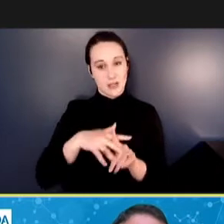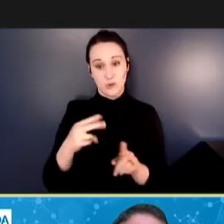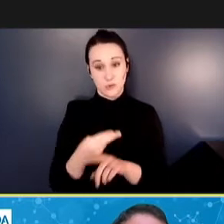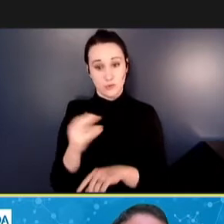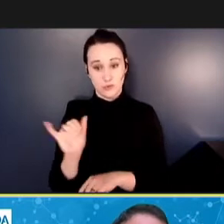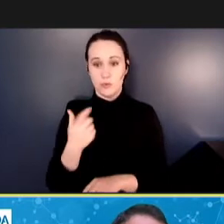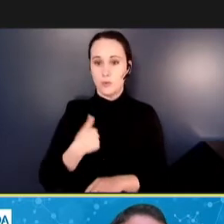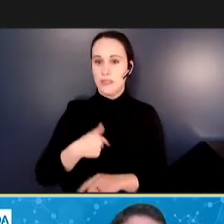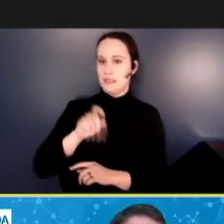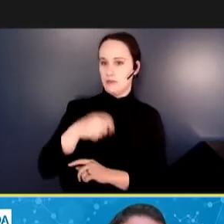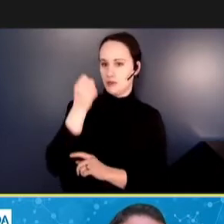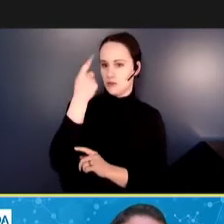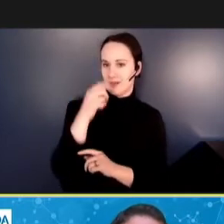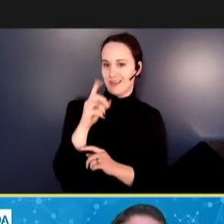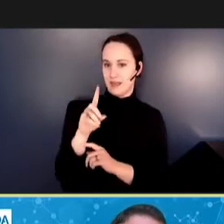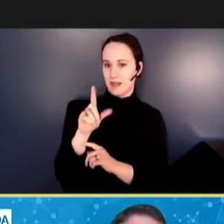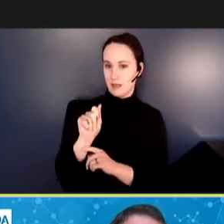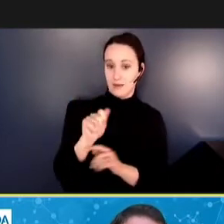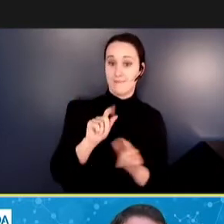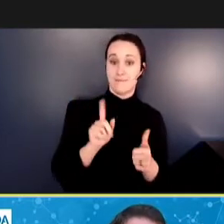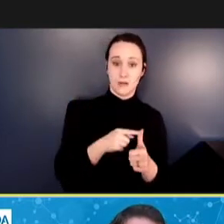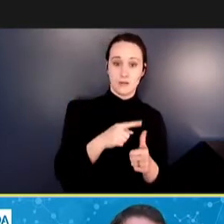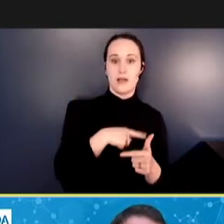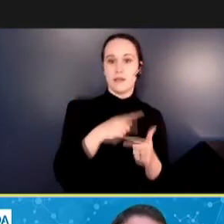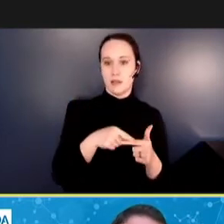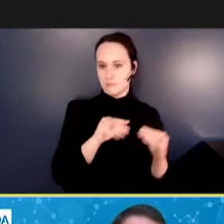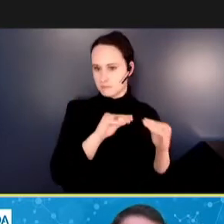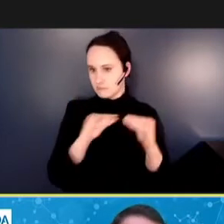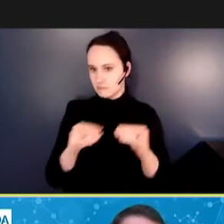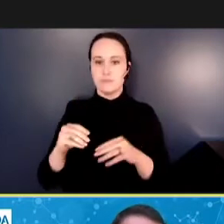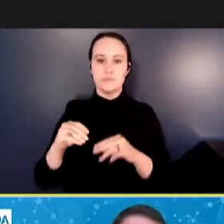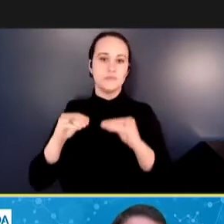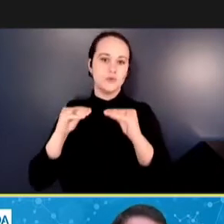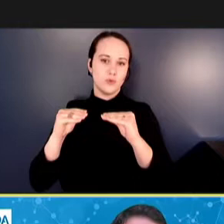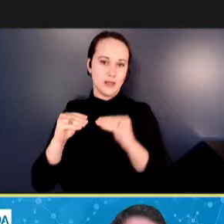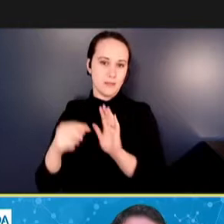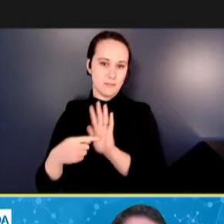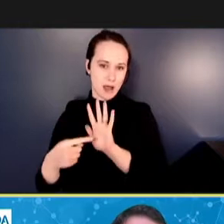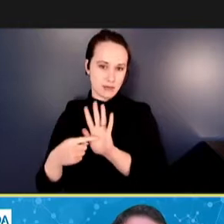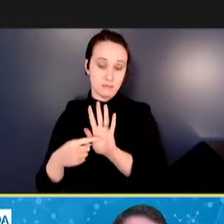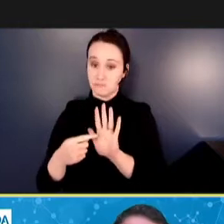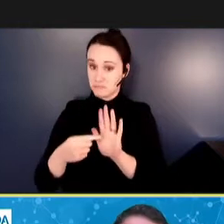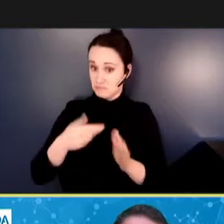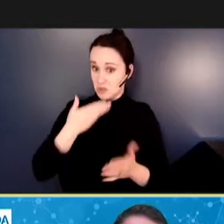that was used to train these models. Are the data used for AI development of high quality? Are there